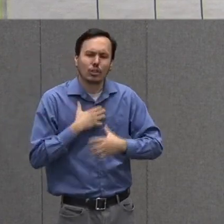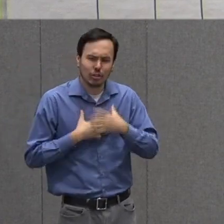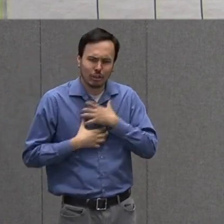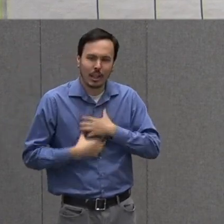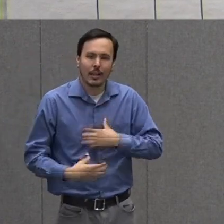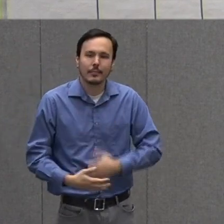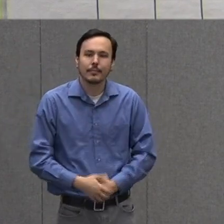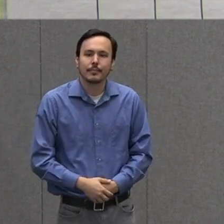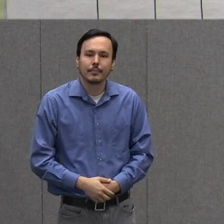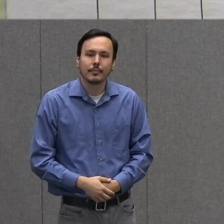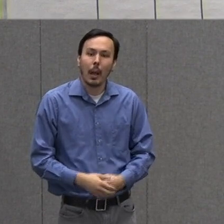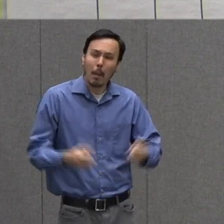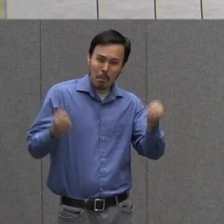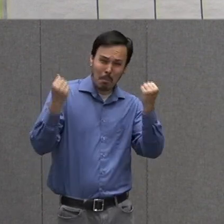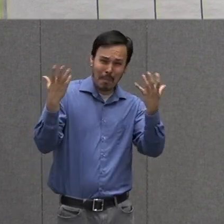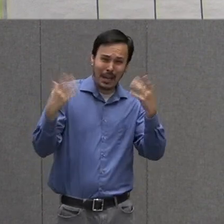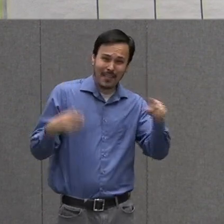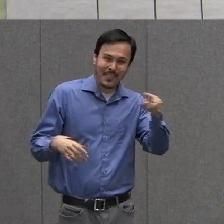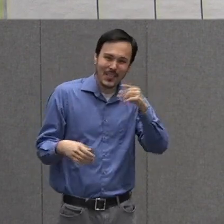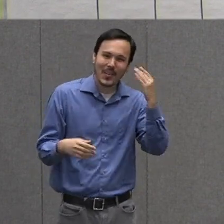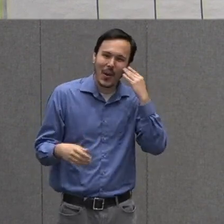Most of you probably know what kind is.